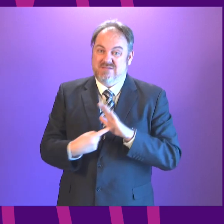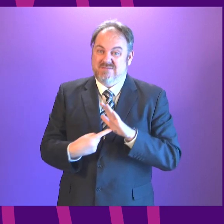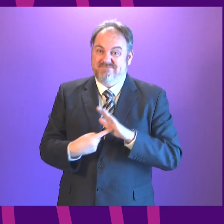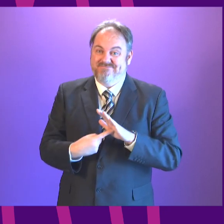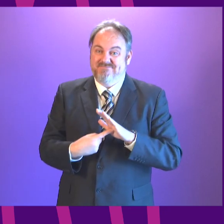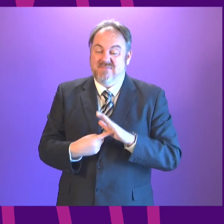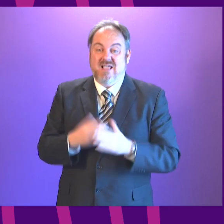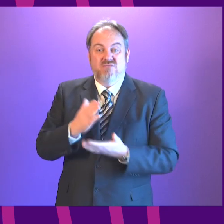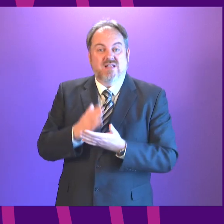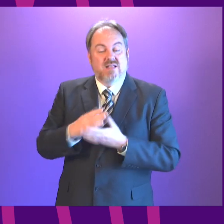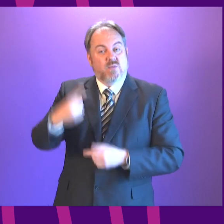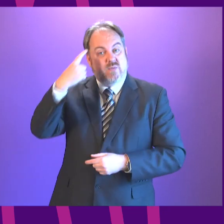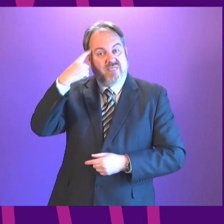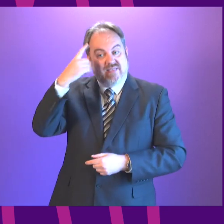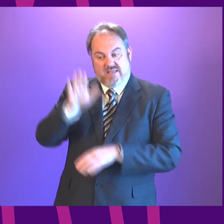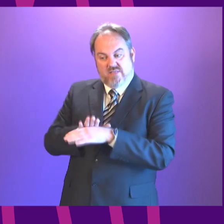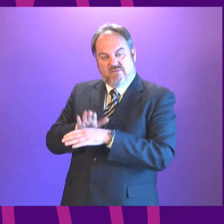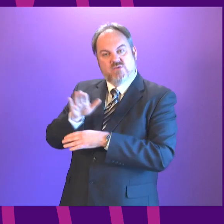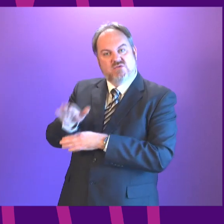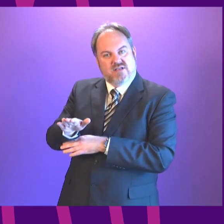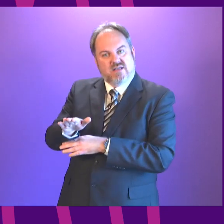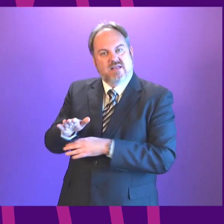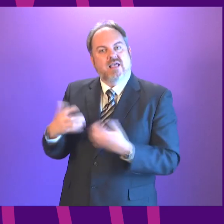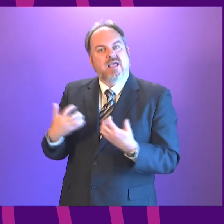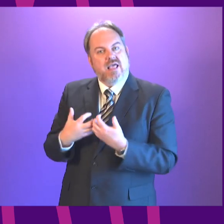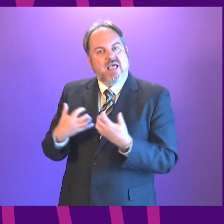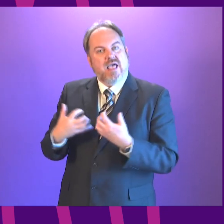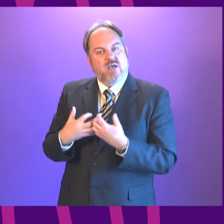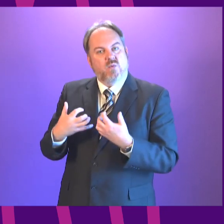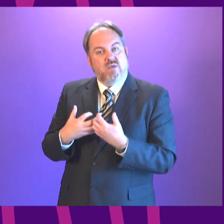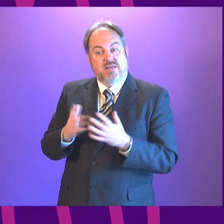in the days ahead whether we need to place that advice in law.